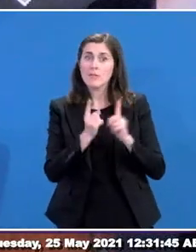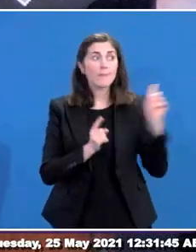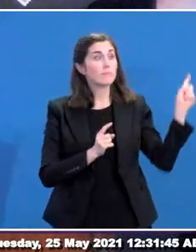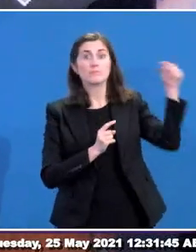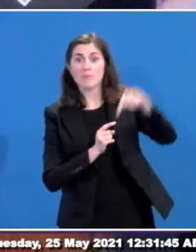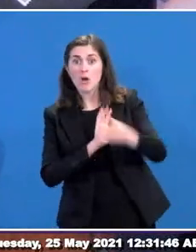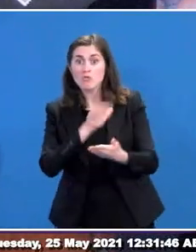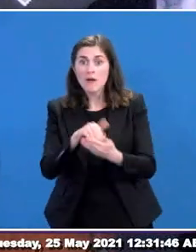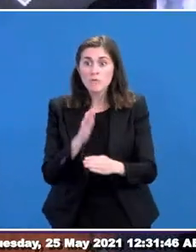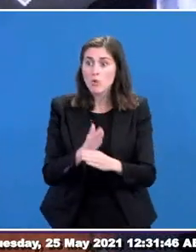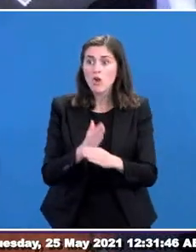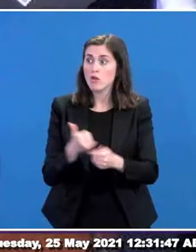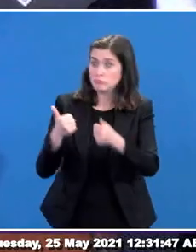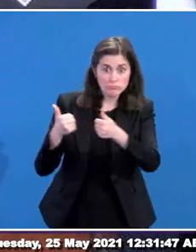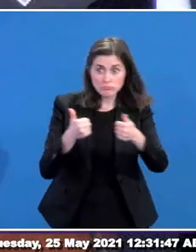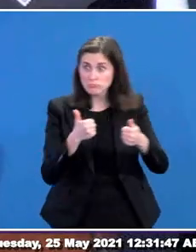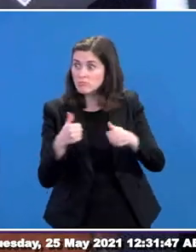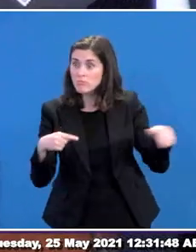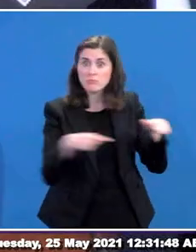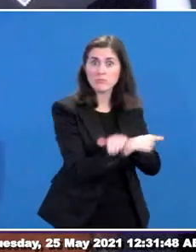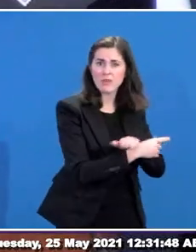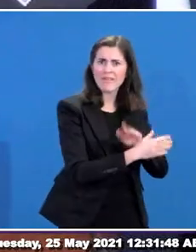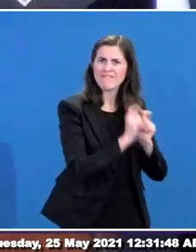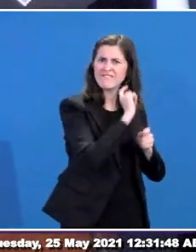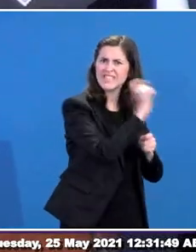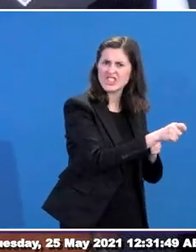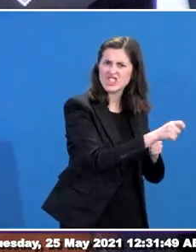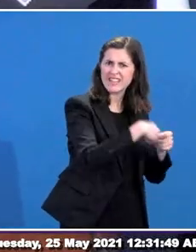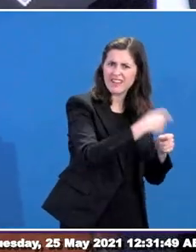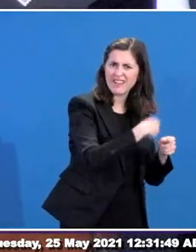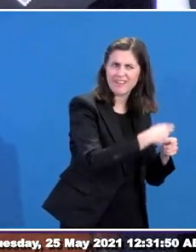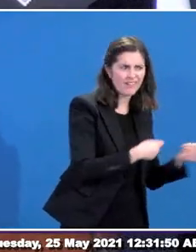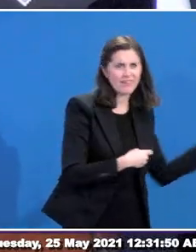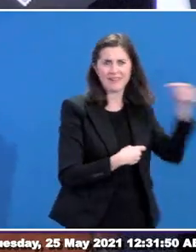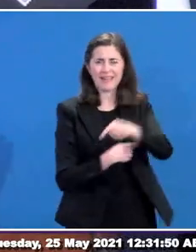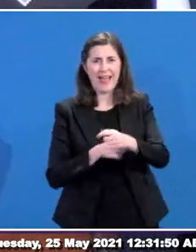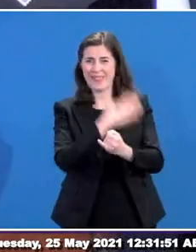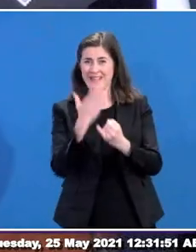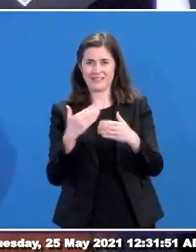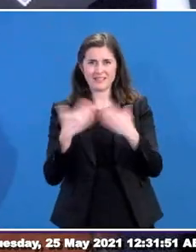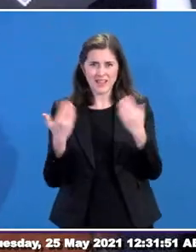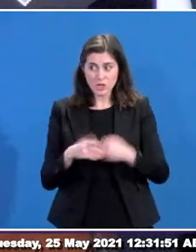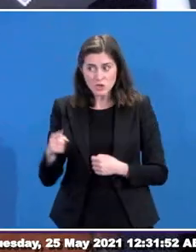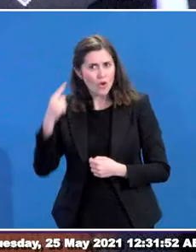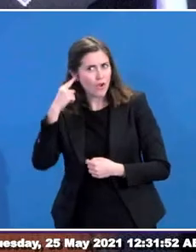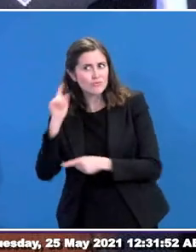and then leave and go fishing and come back at the end of the day. So you were starting to hear things from the other support workers. Is that right?